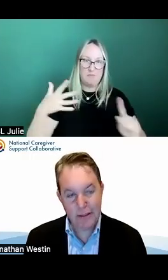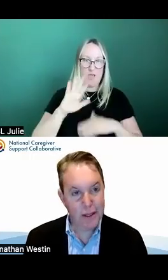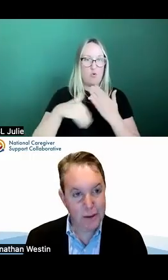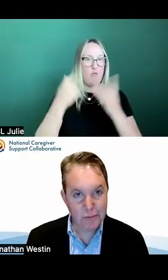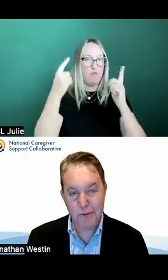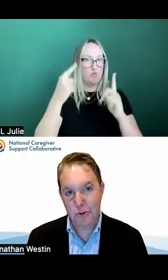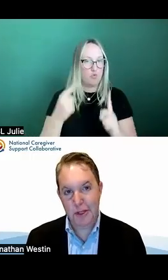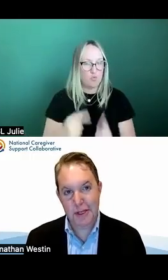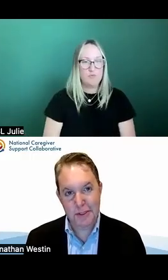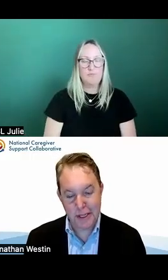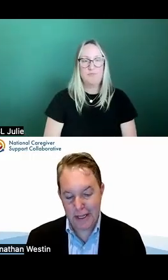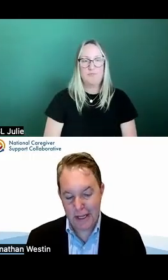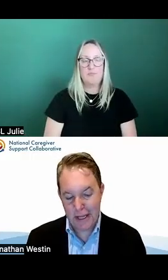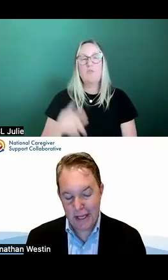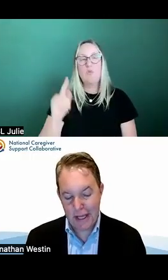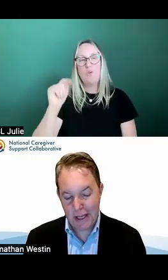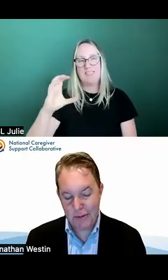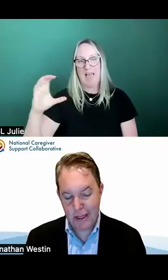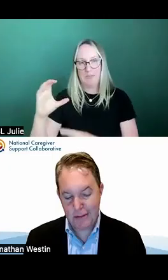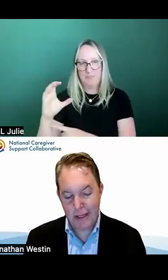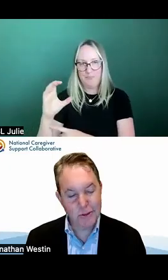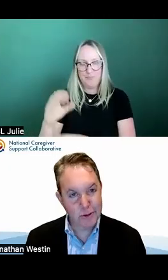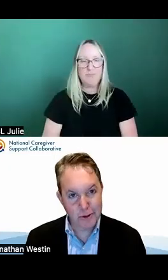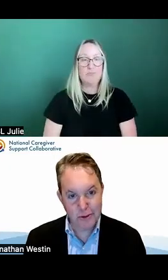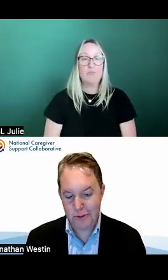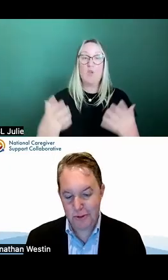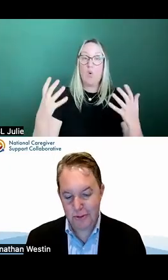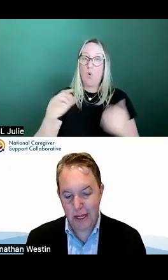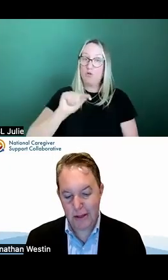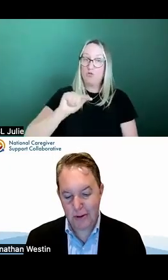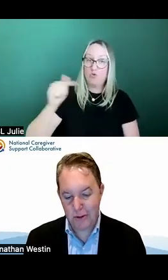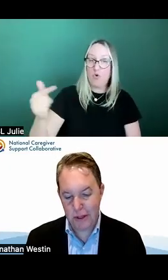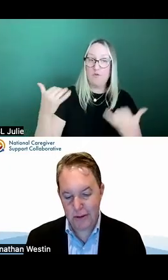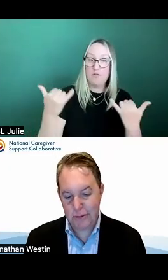I thank you for joining us today and I would now like to turn it over to Diana Caldwell,